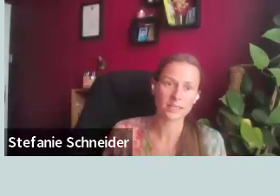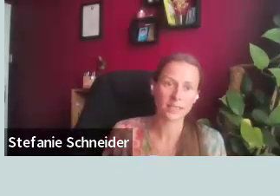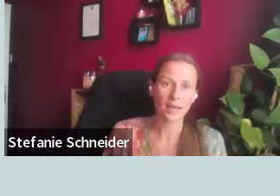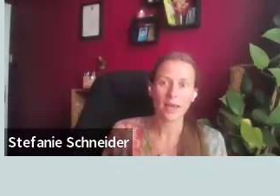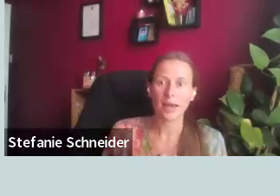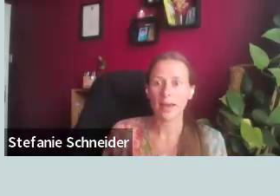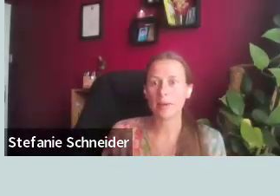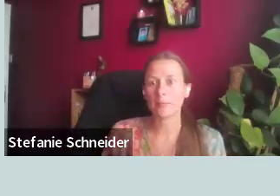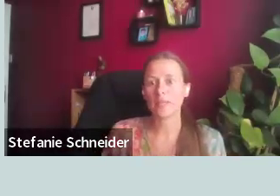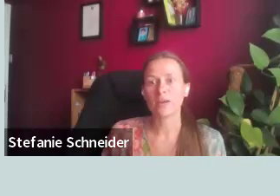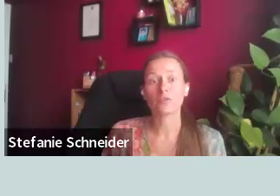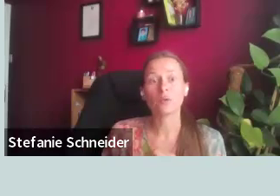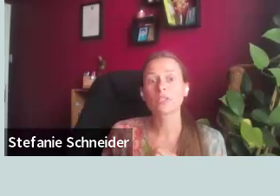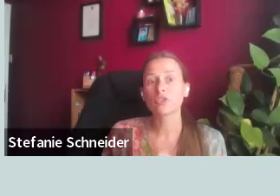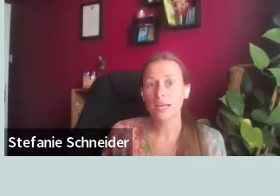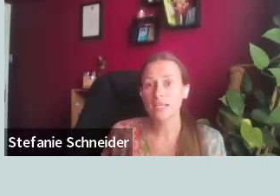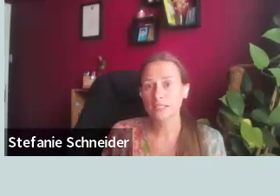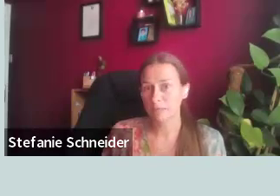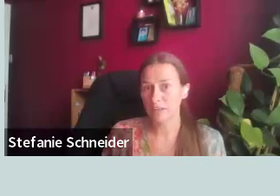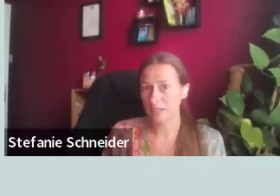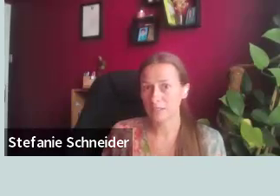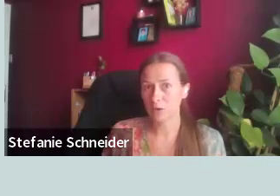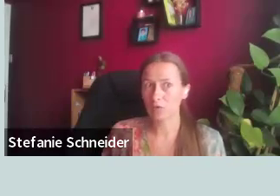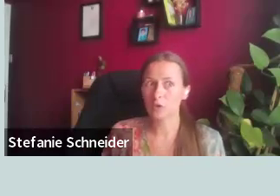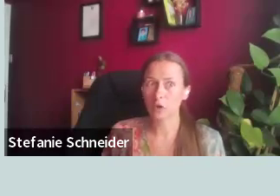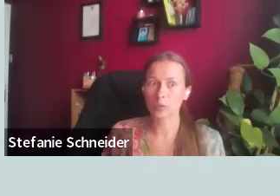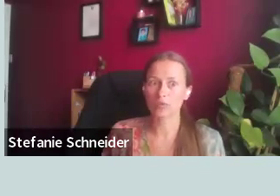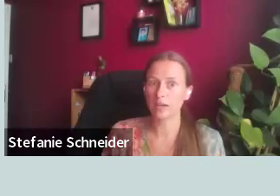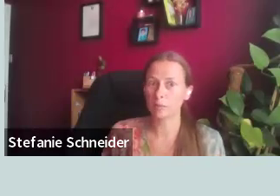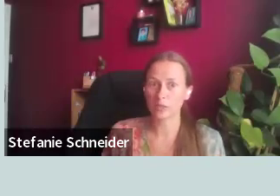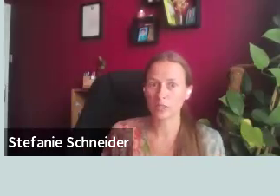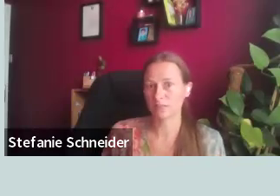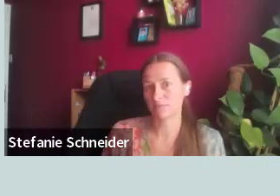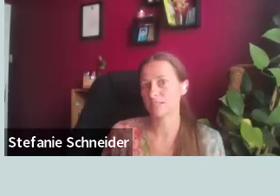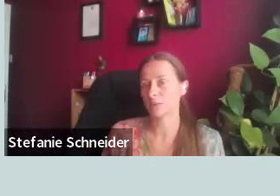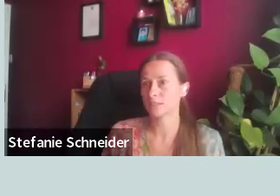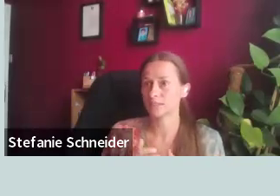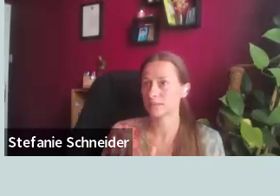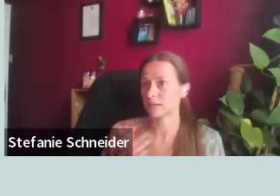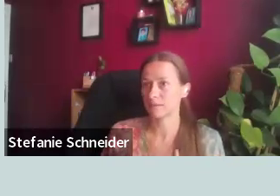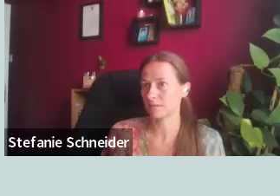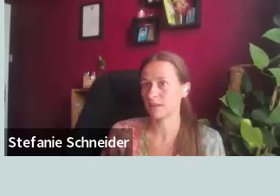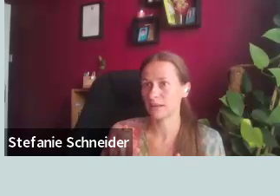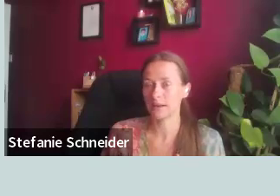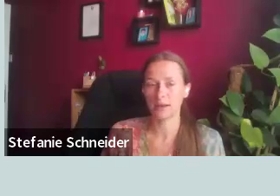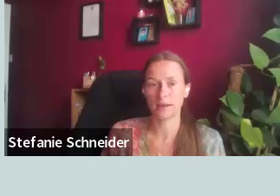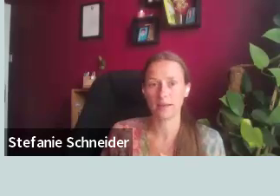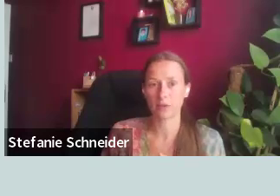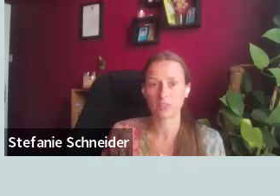some ways. Reviewer training is something that is often not provided because there's always a